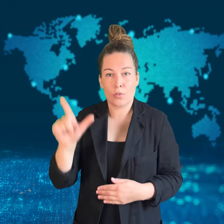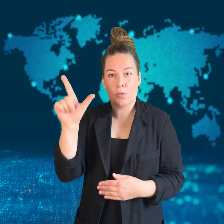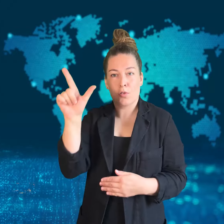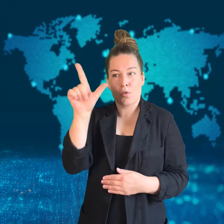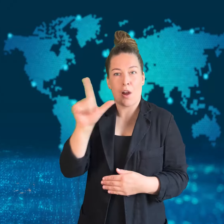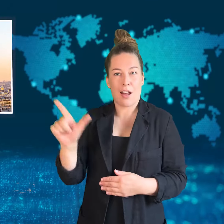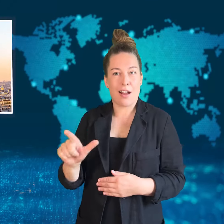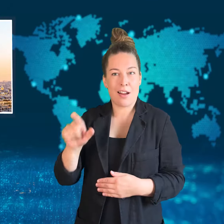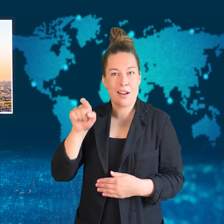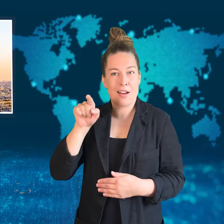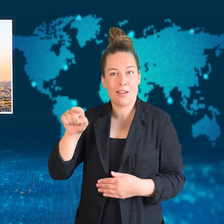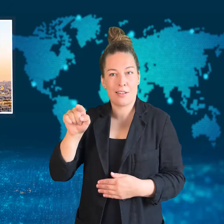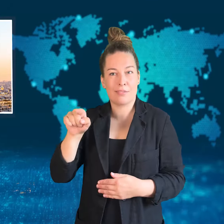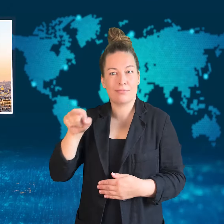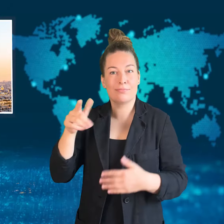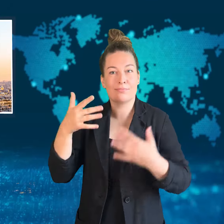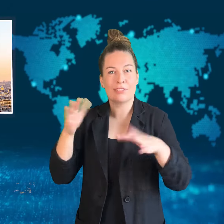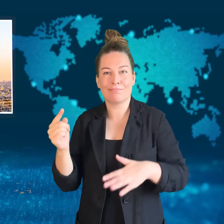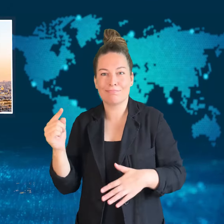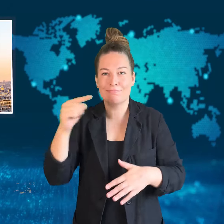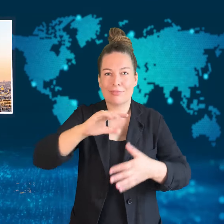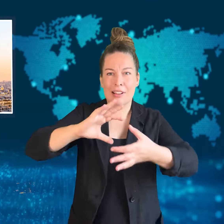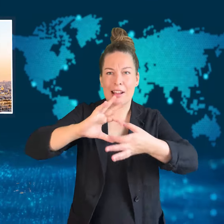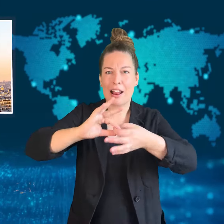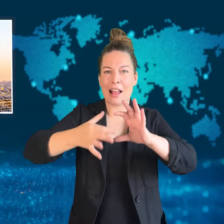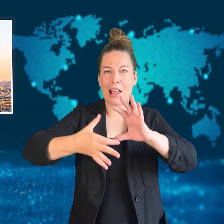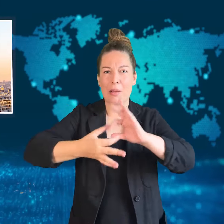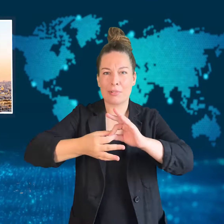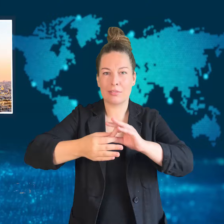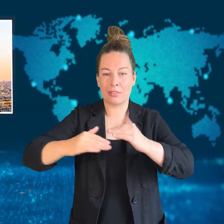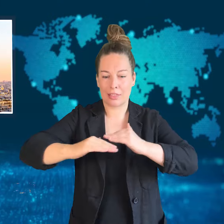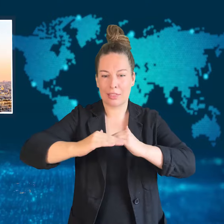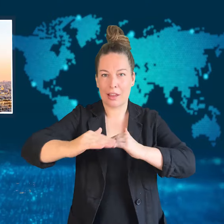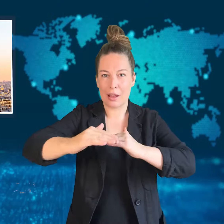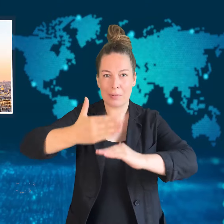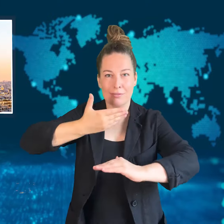[MONIKA]: North Korean Olympic table tennis players may be